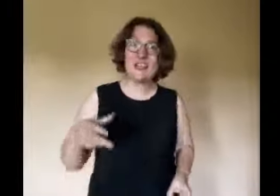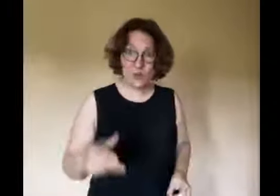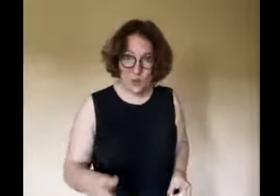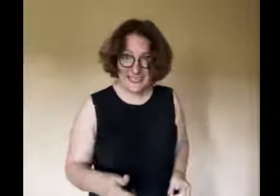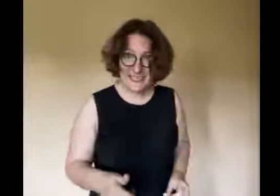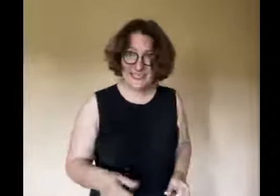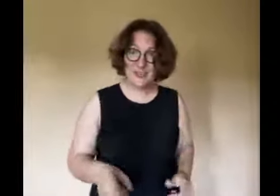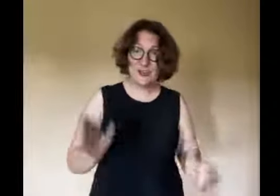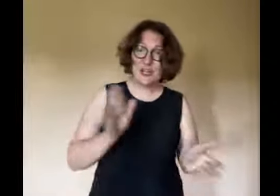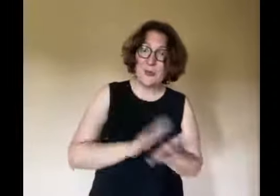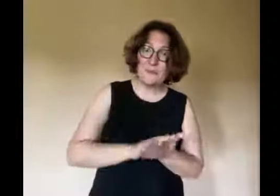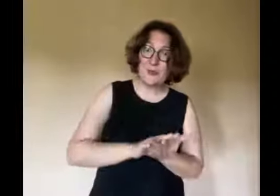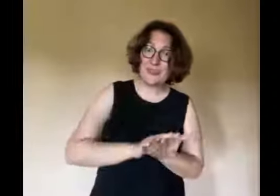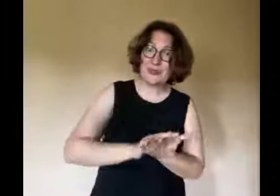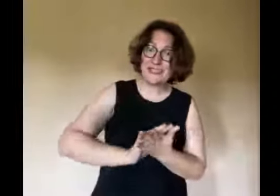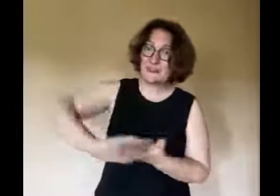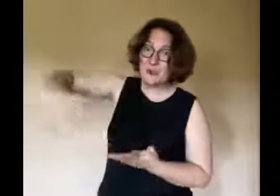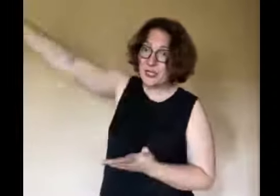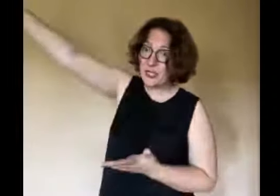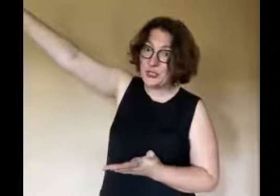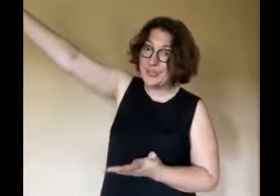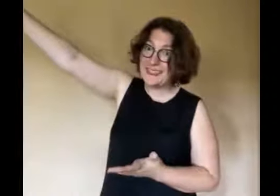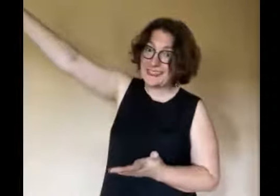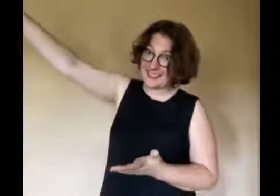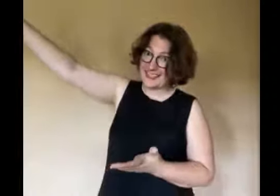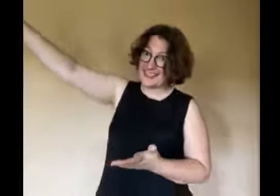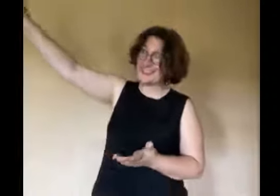10:52 sounds great. Awesome. I think I got the sound set up 11:00 you